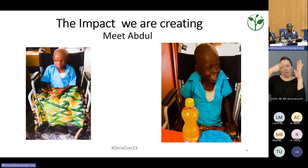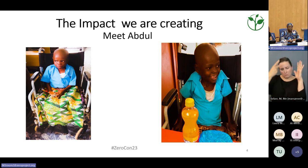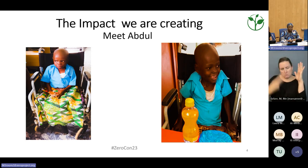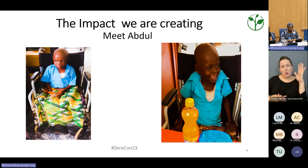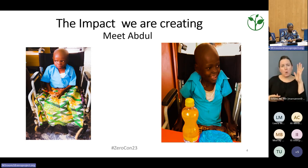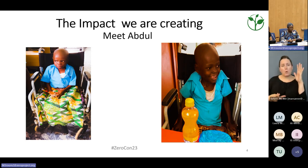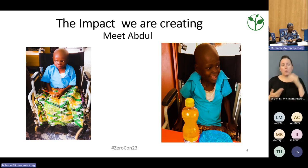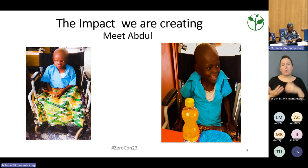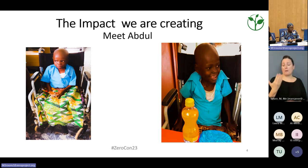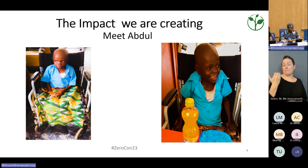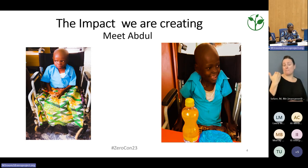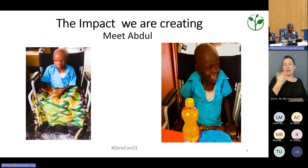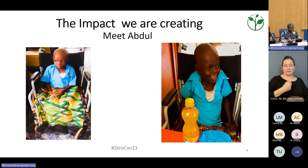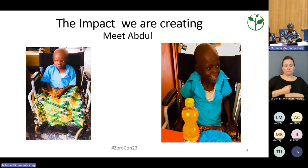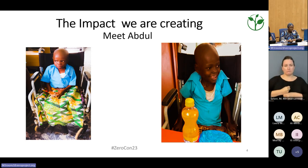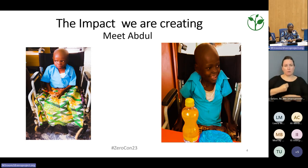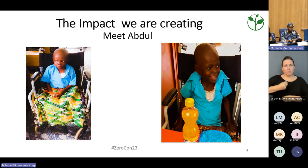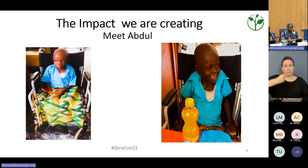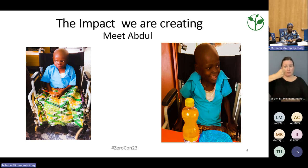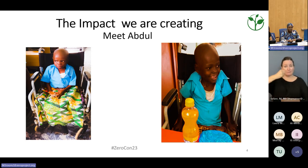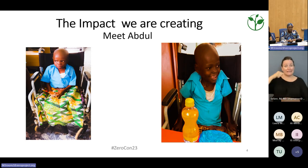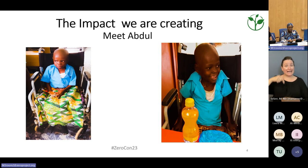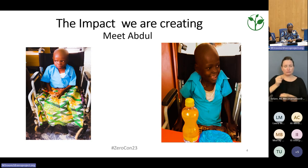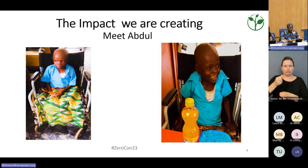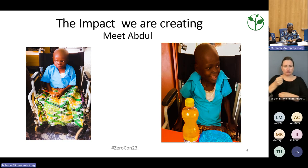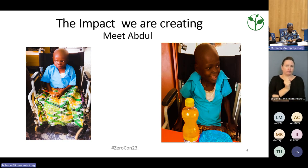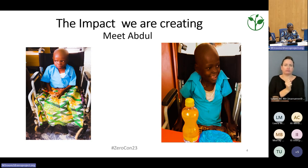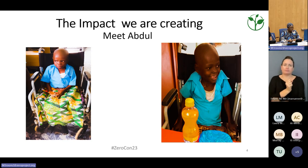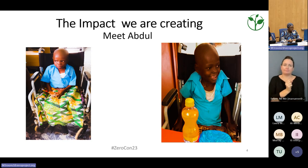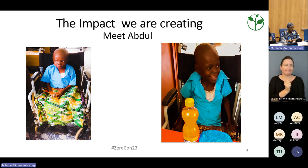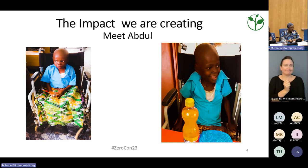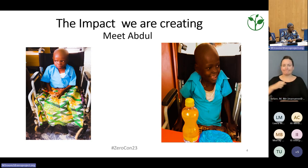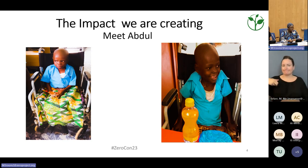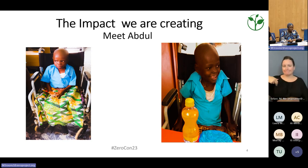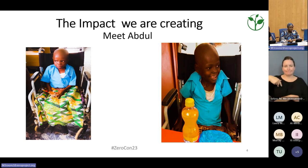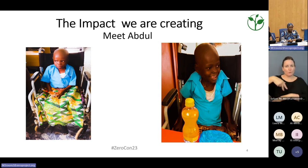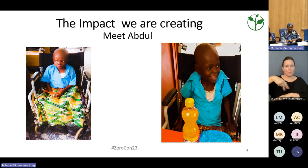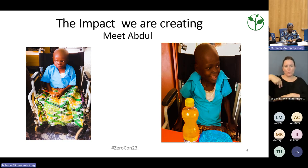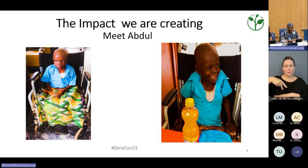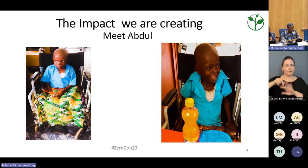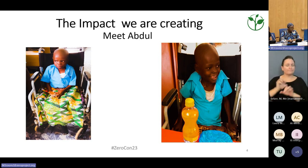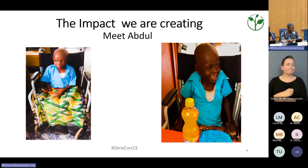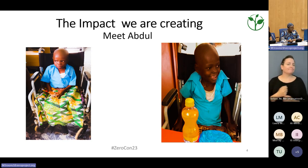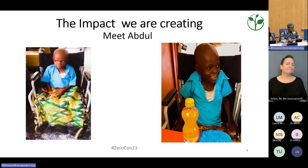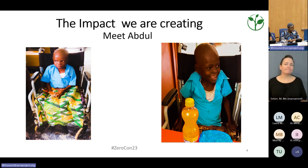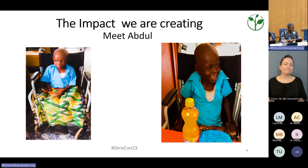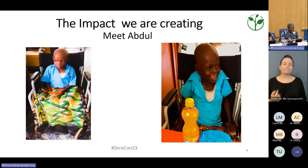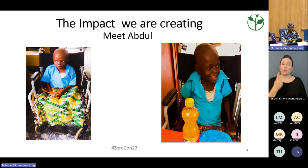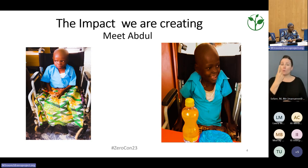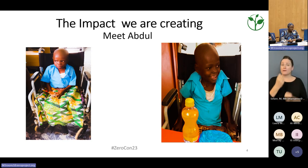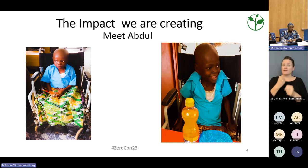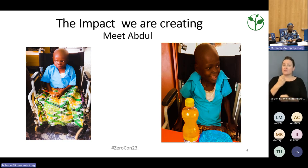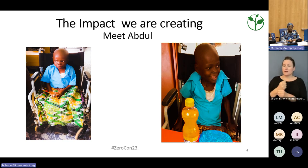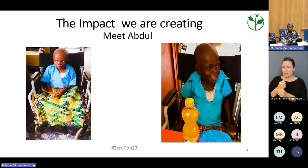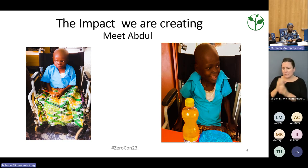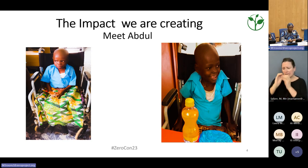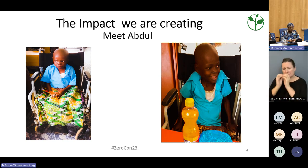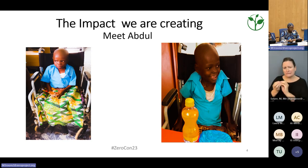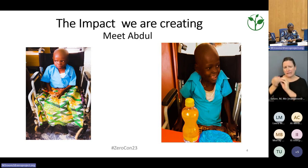unable to walk. From here he underwent a series of local medical interventions until the honourable